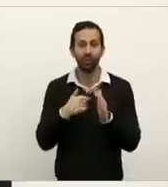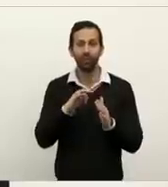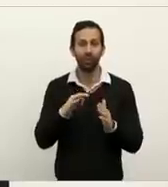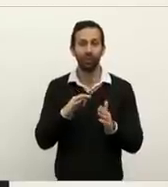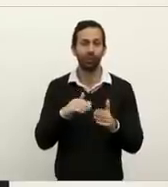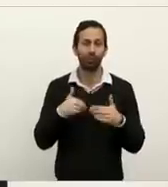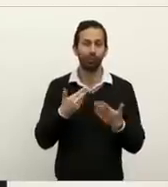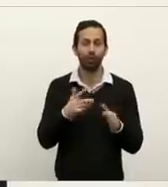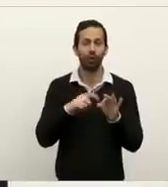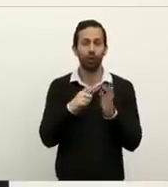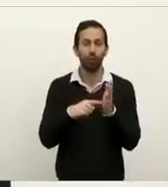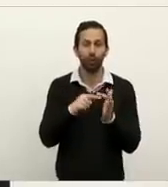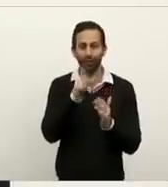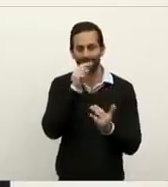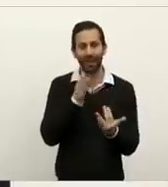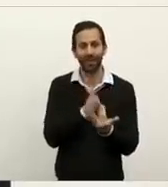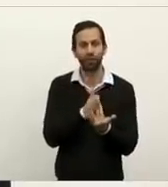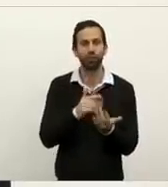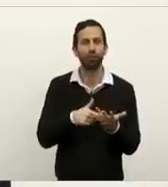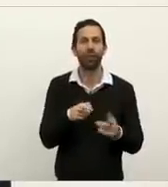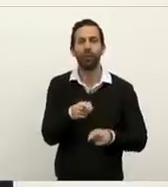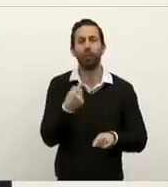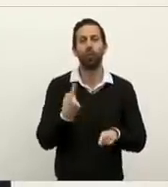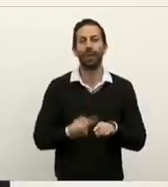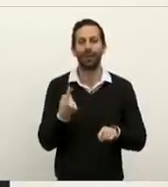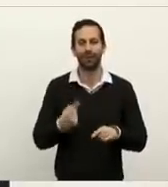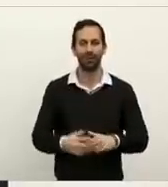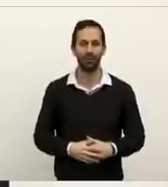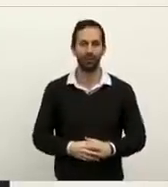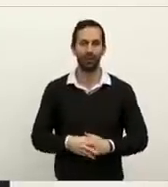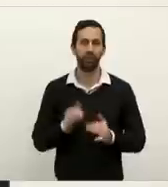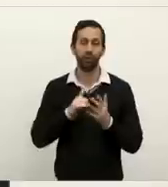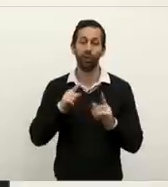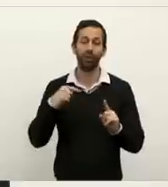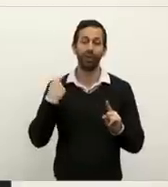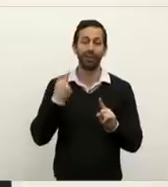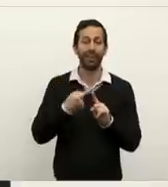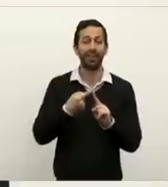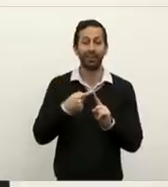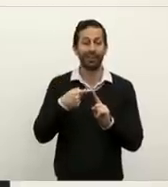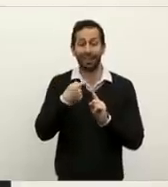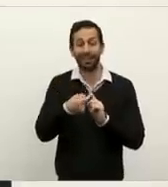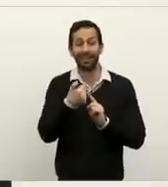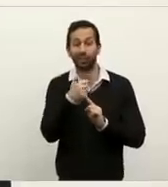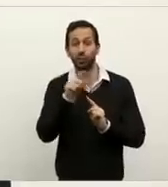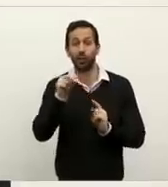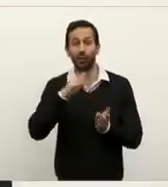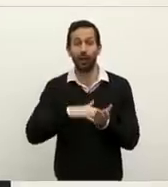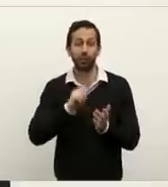and you can get access to them quite quickly. So over the coming 6 to 12 months, there are more improvements